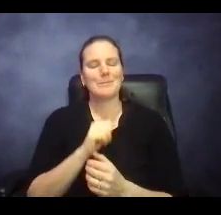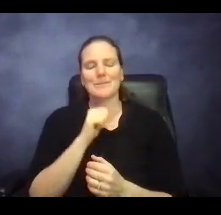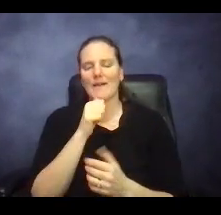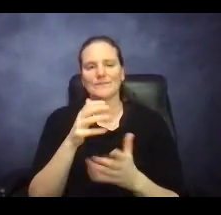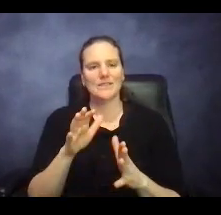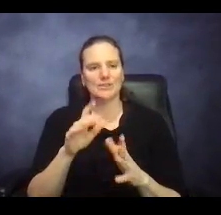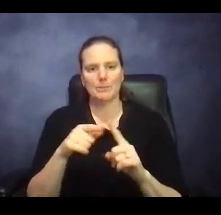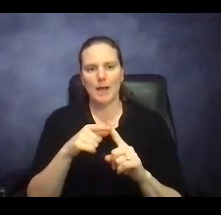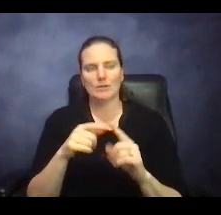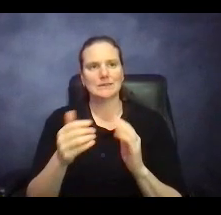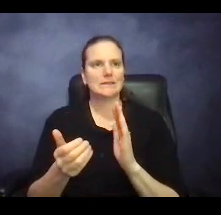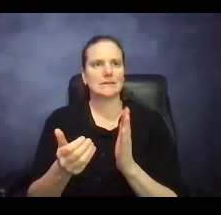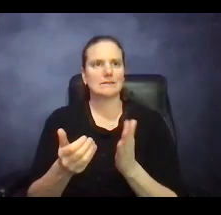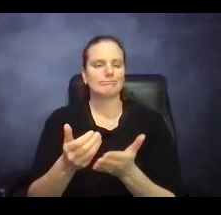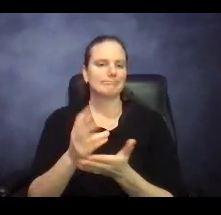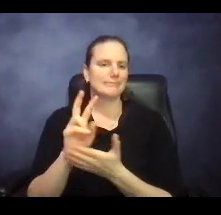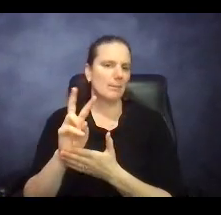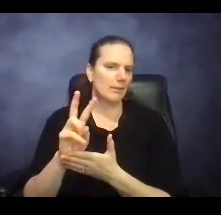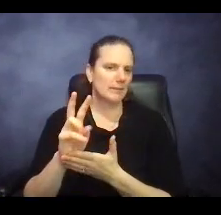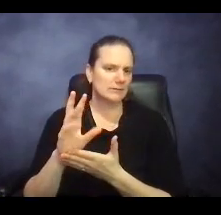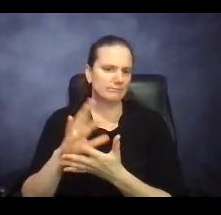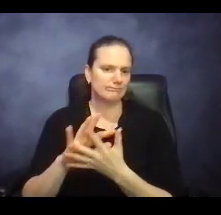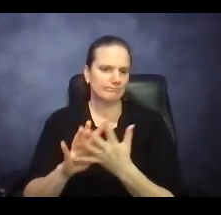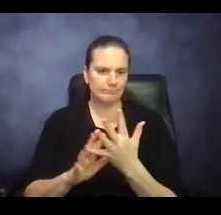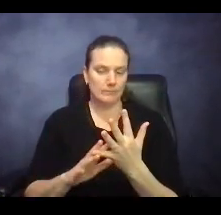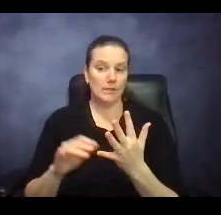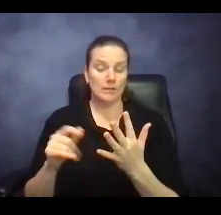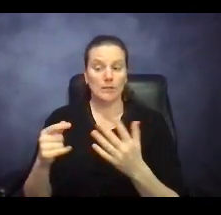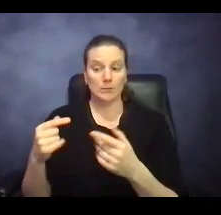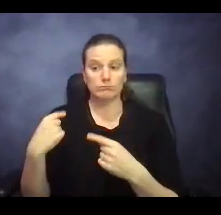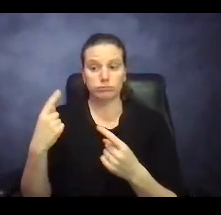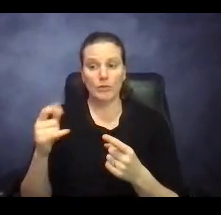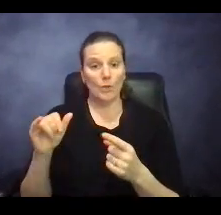Clinically, those supplements absolutely work. I have people come in and say,